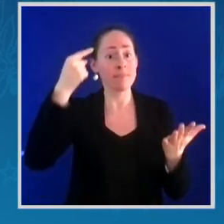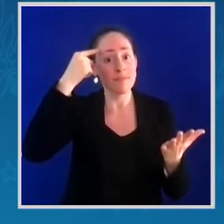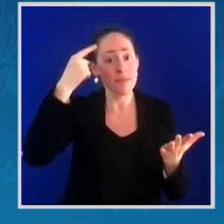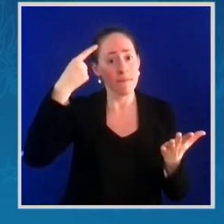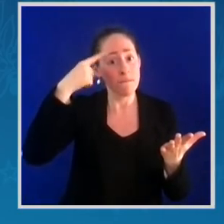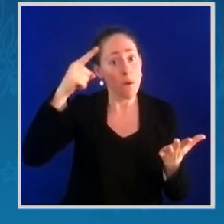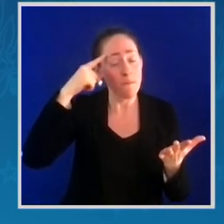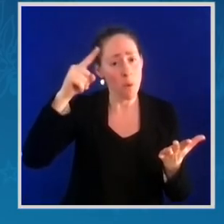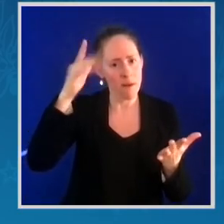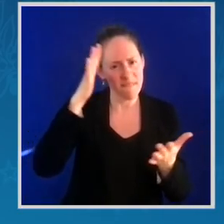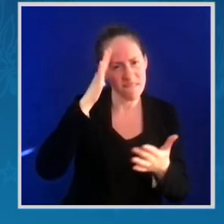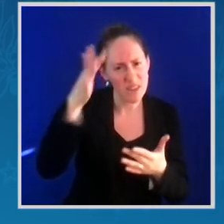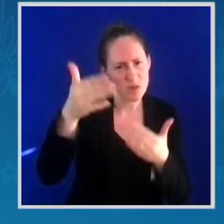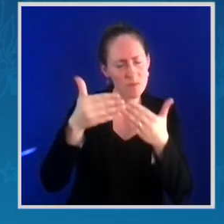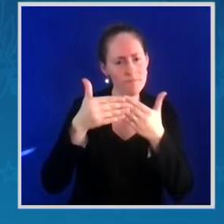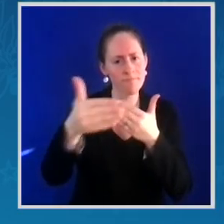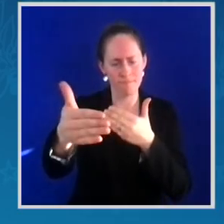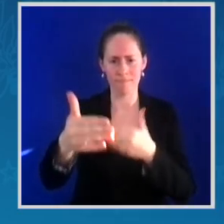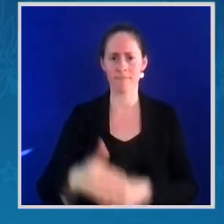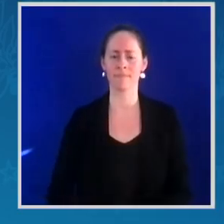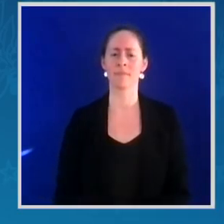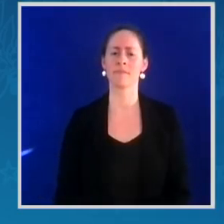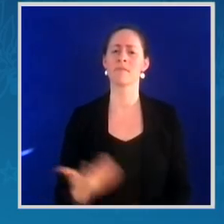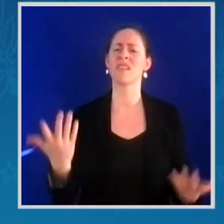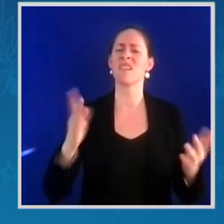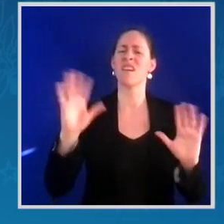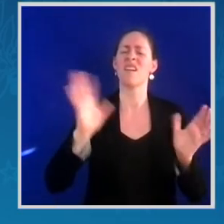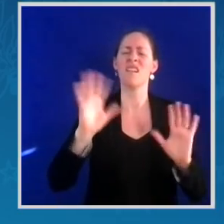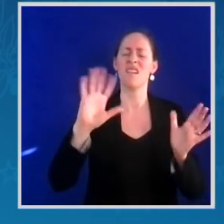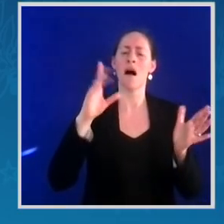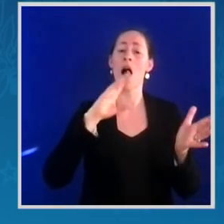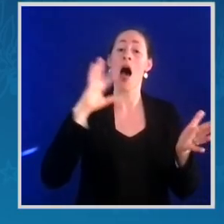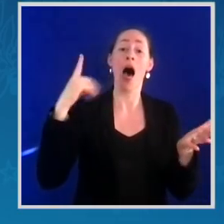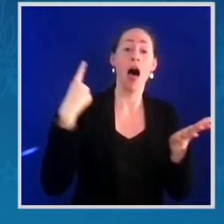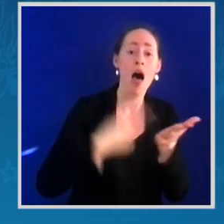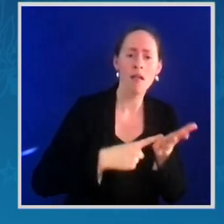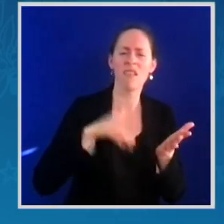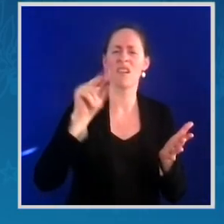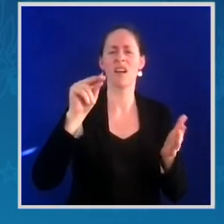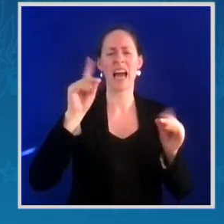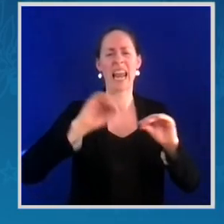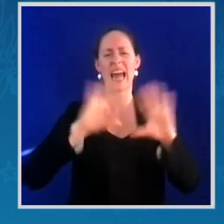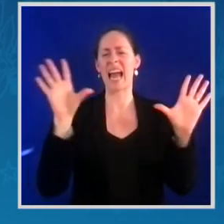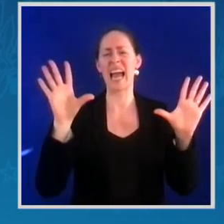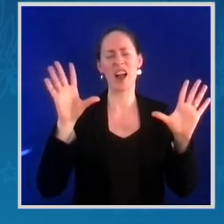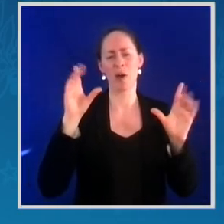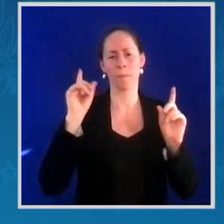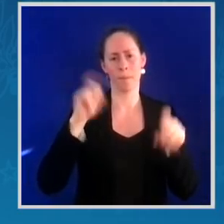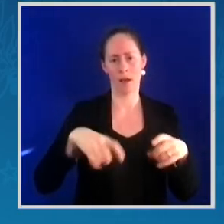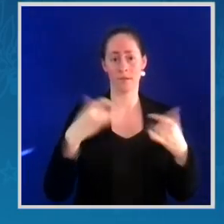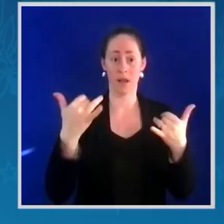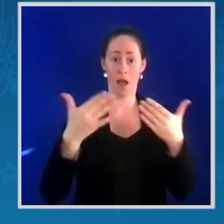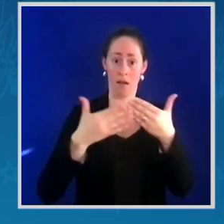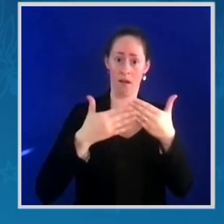that we are entering a new era around the globe. And this new era has made it quite clear